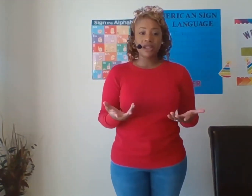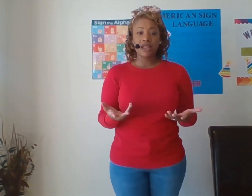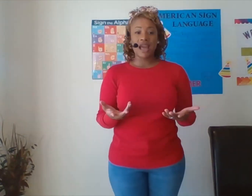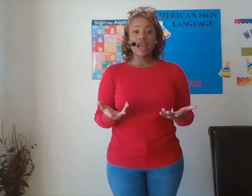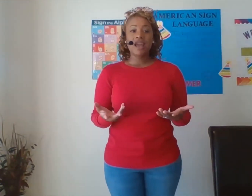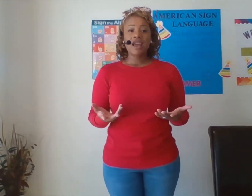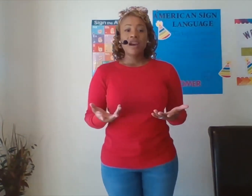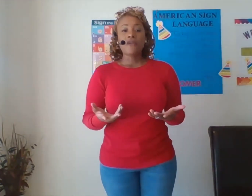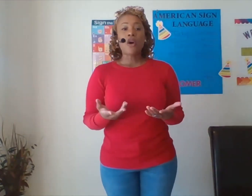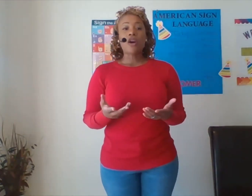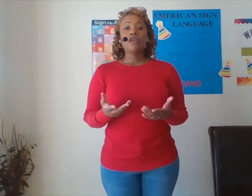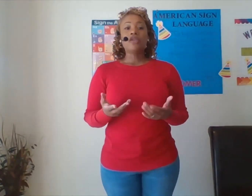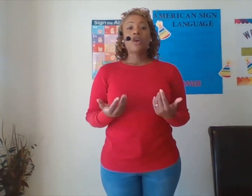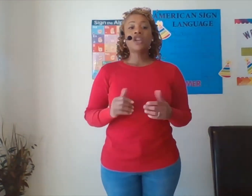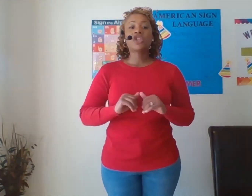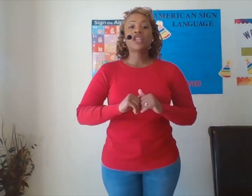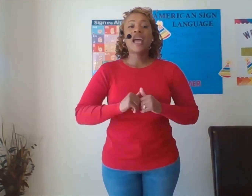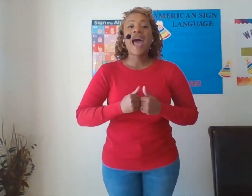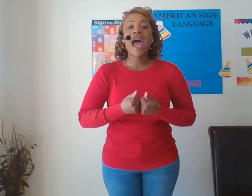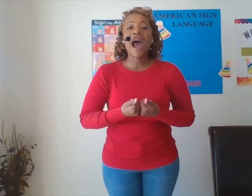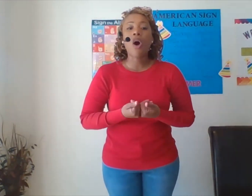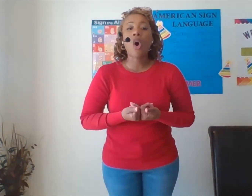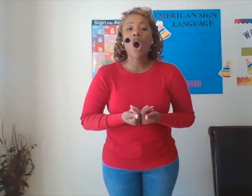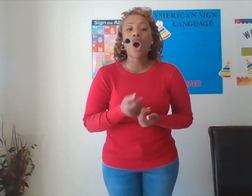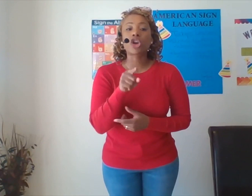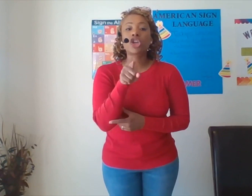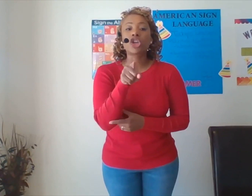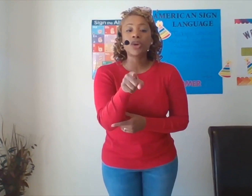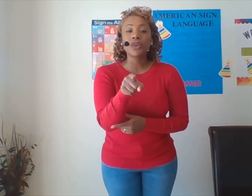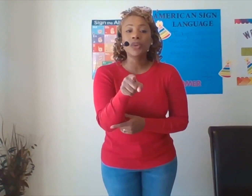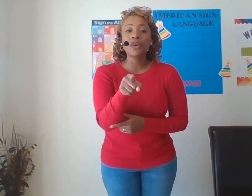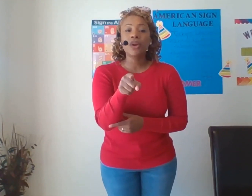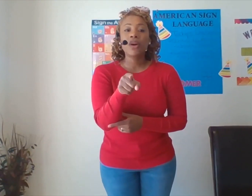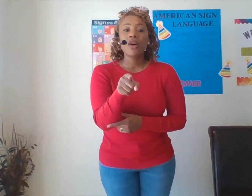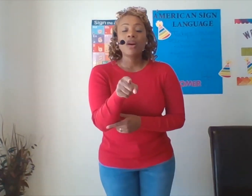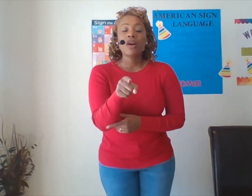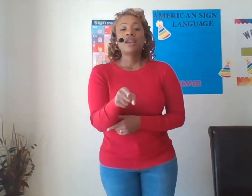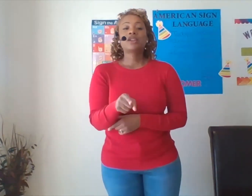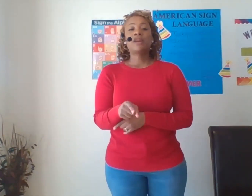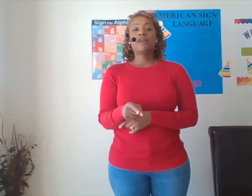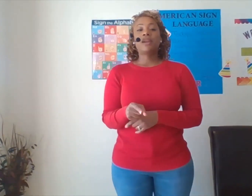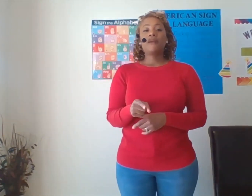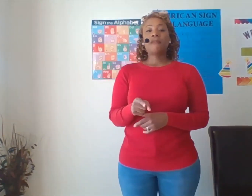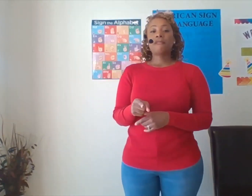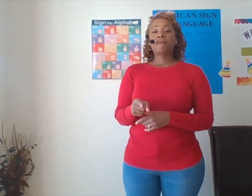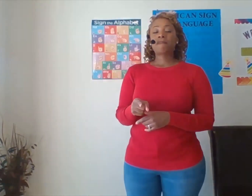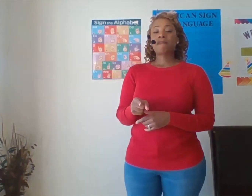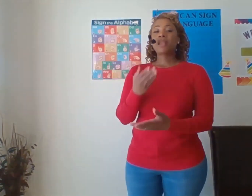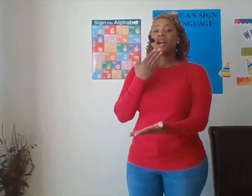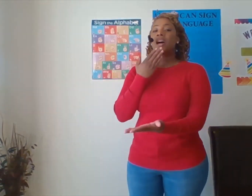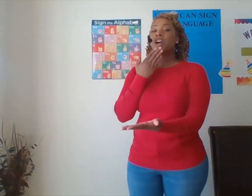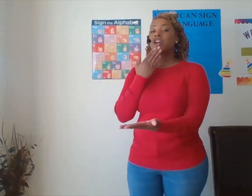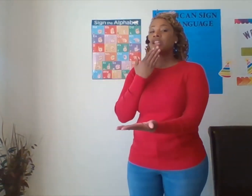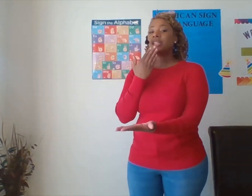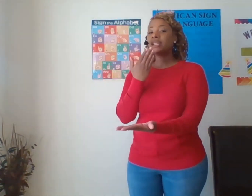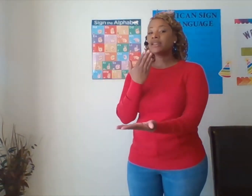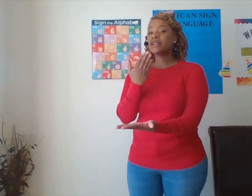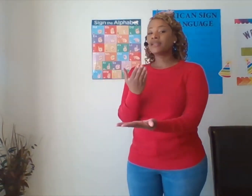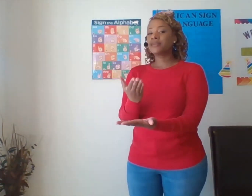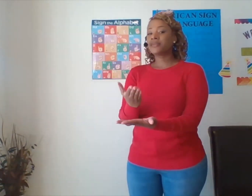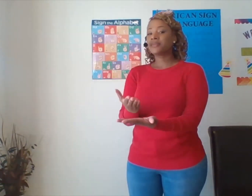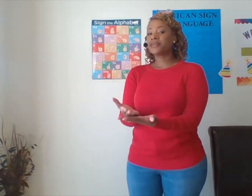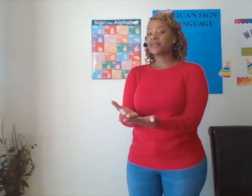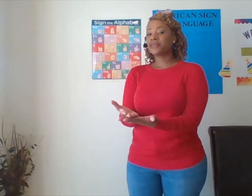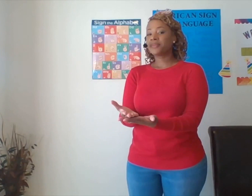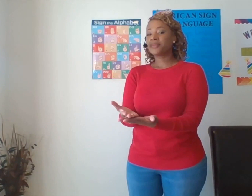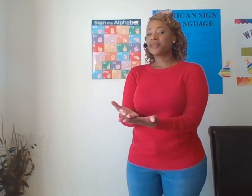you today for the question how are you is going to be good